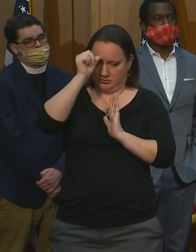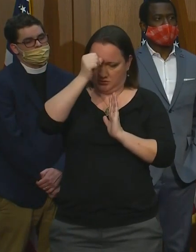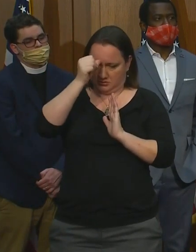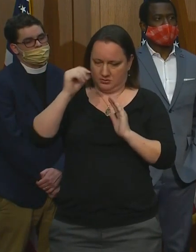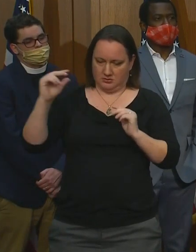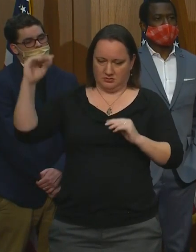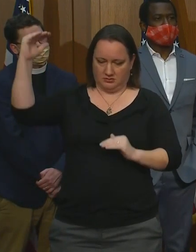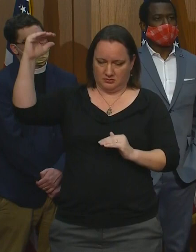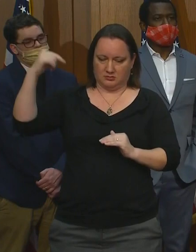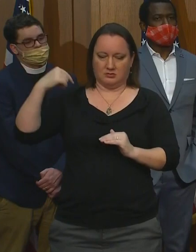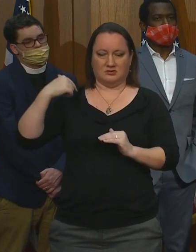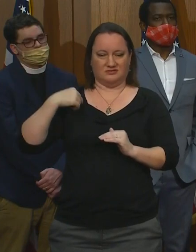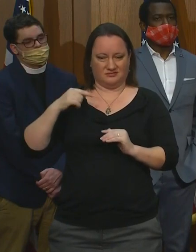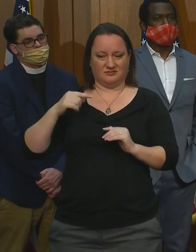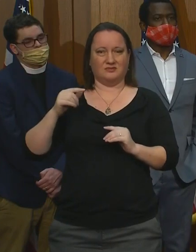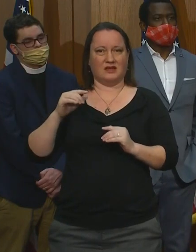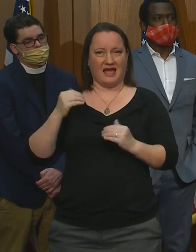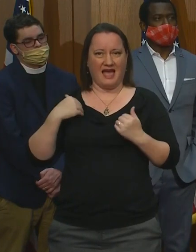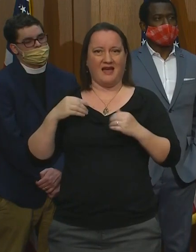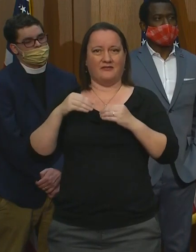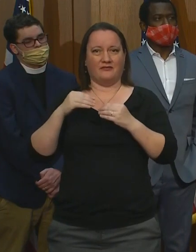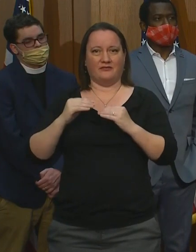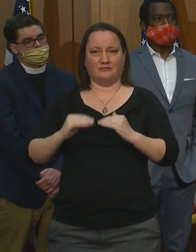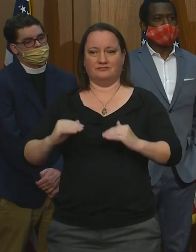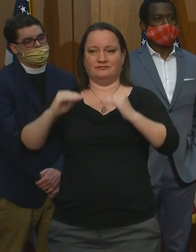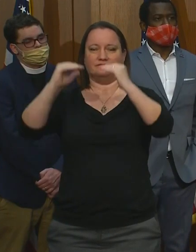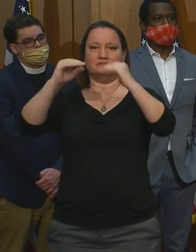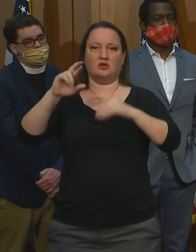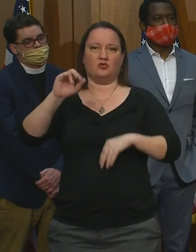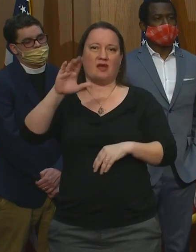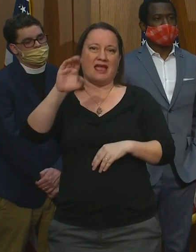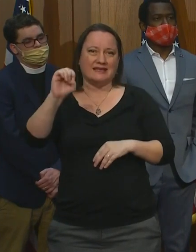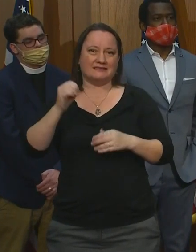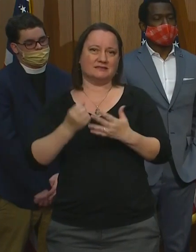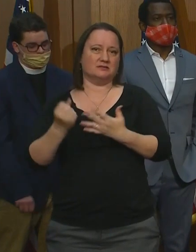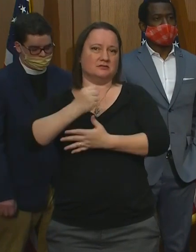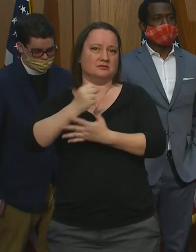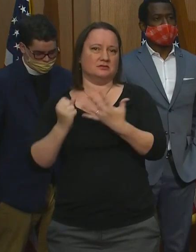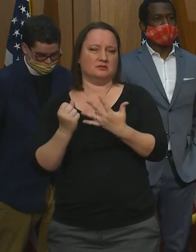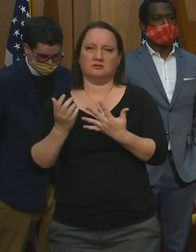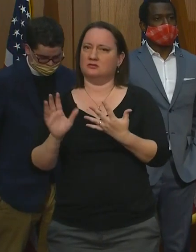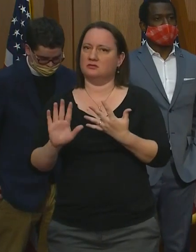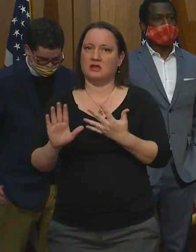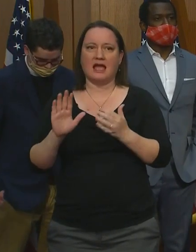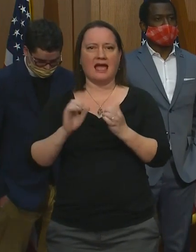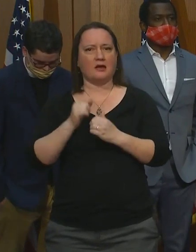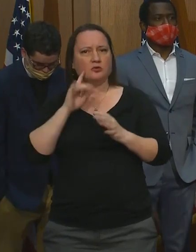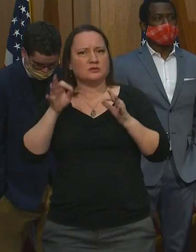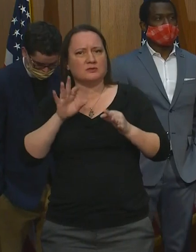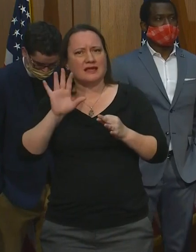FALSE AND POISONOUS NOTION THAT THERE IS A HIERARCHY OF RACES